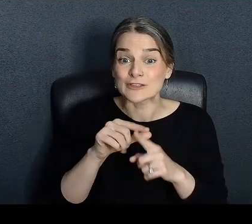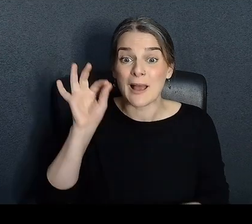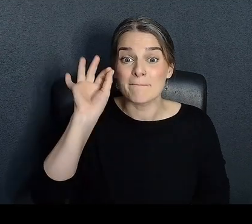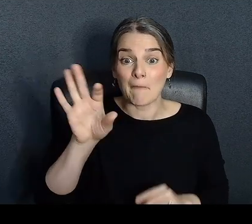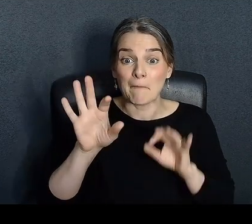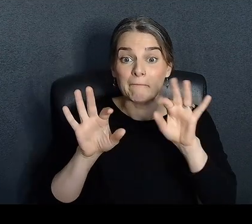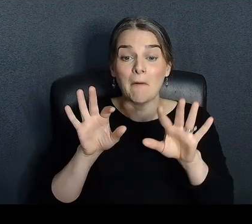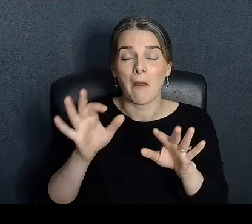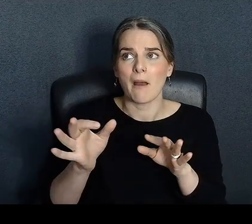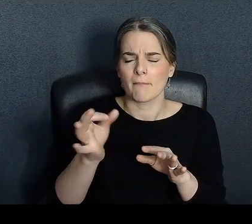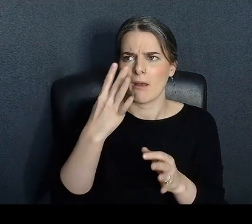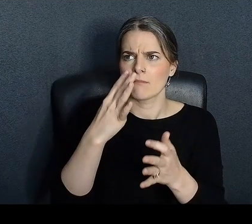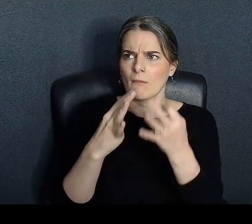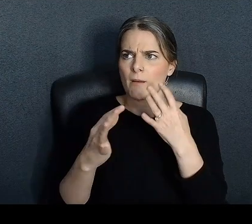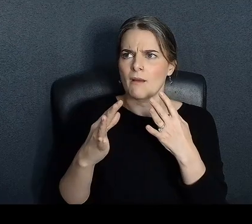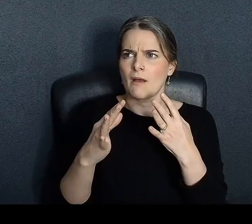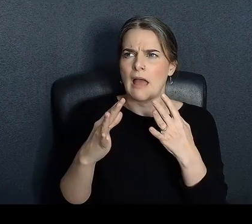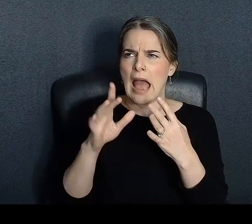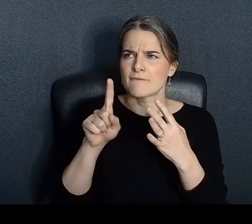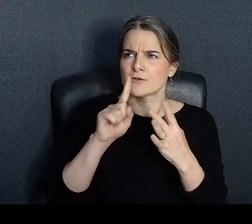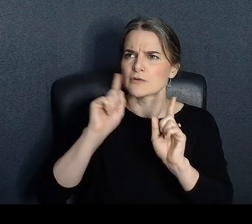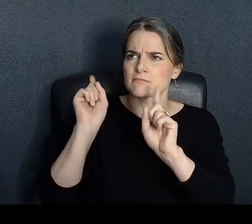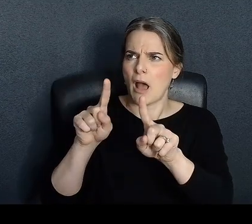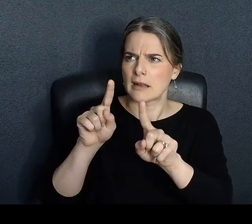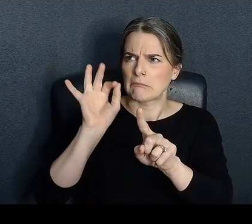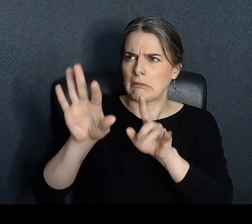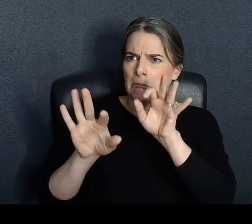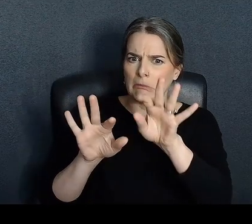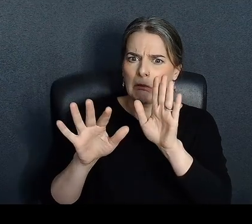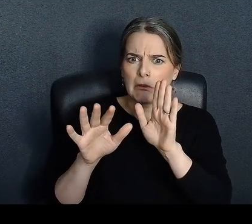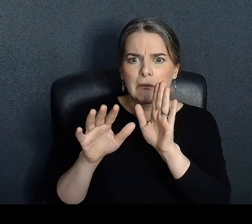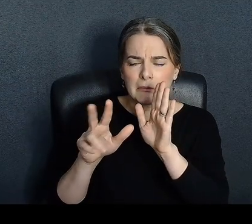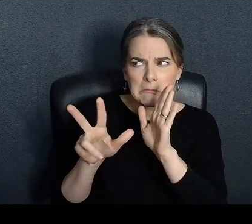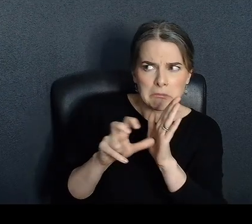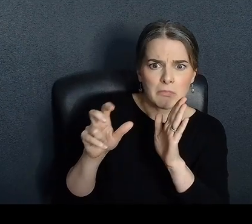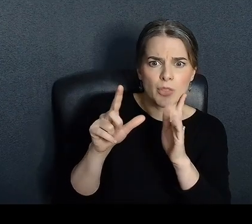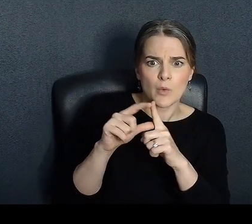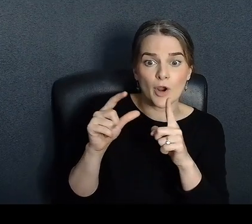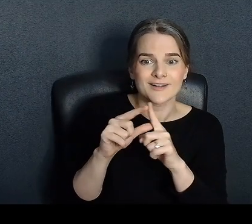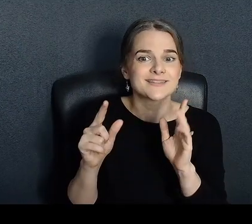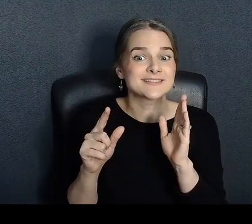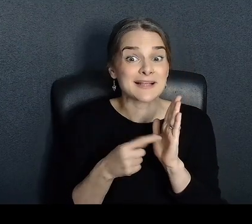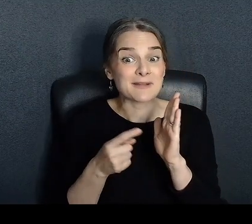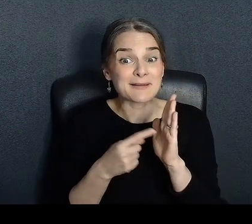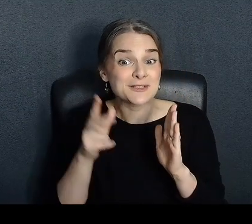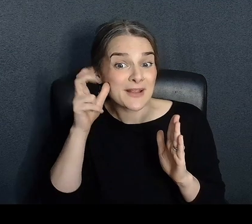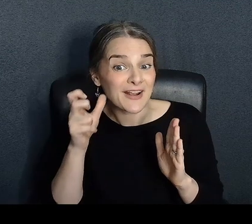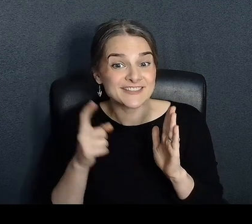Sometimes it sounds like Charlie Brown's teacher. So auditory brain stem response checks